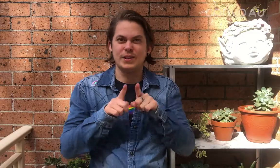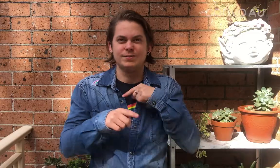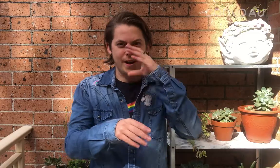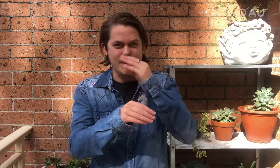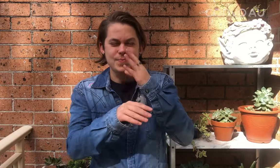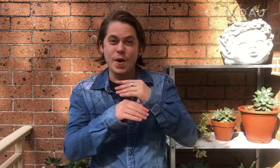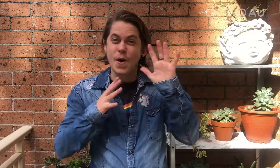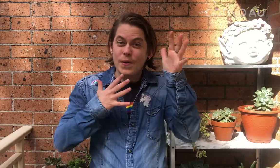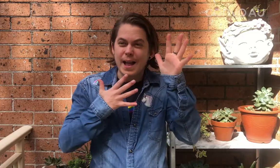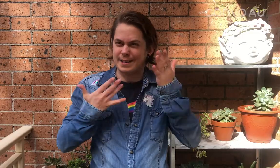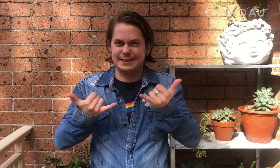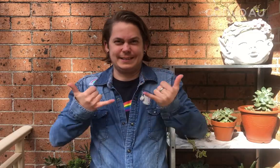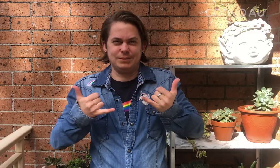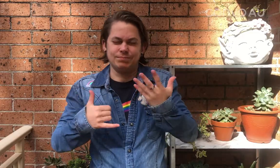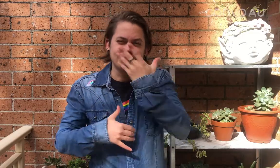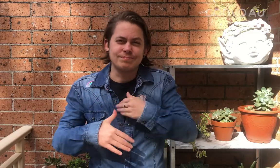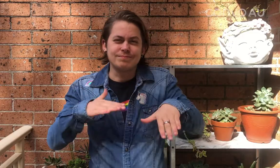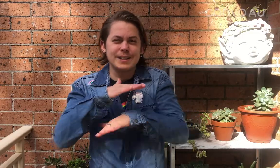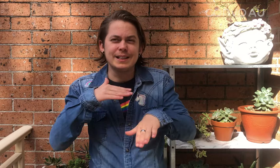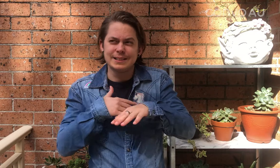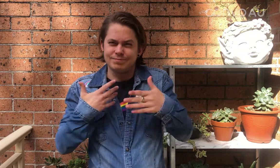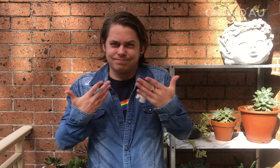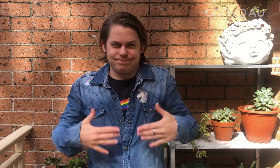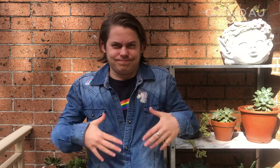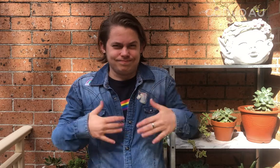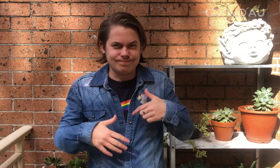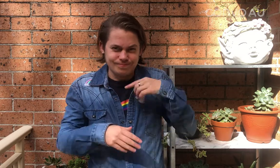Here in this beautiful country,